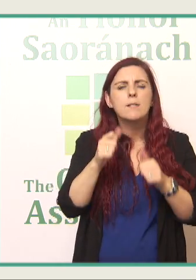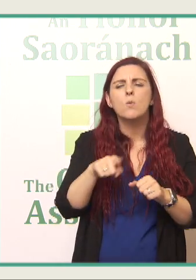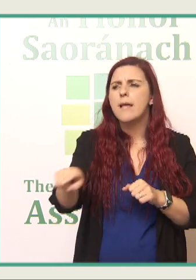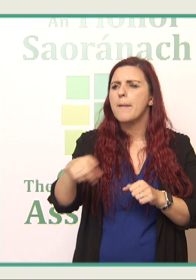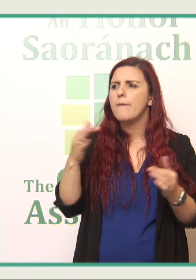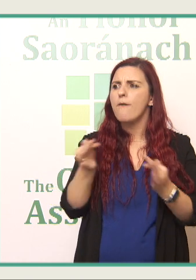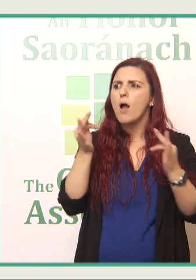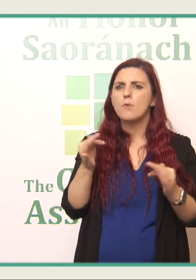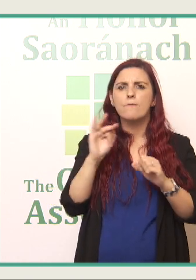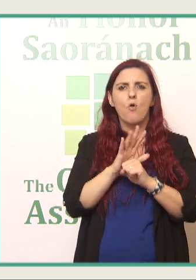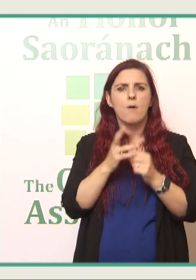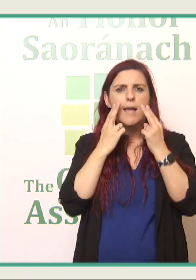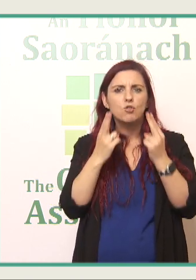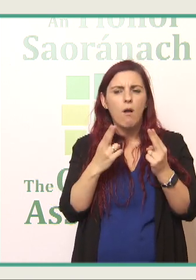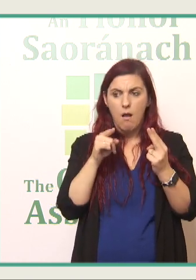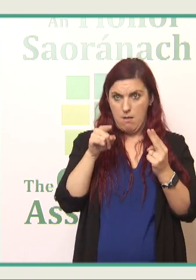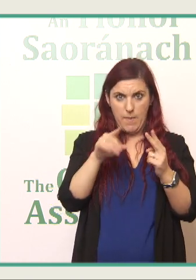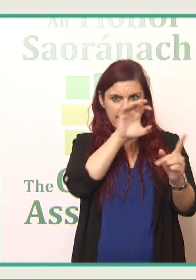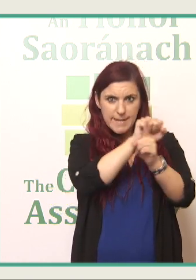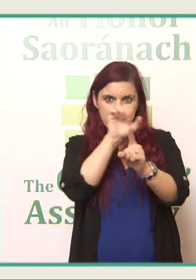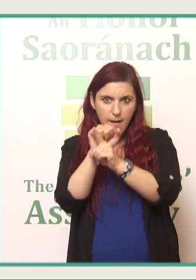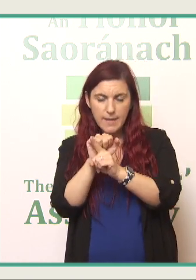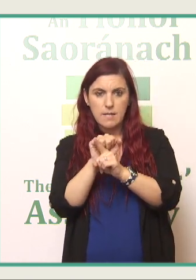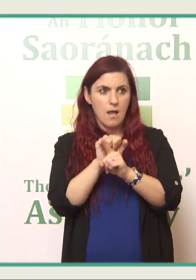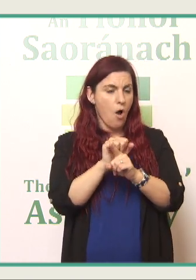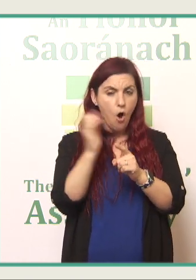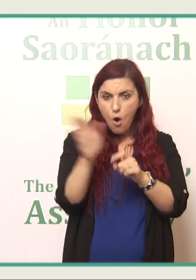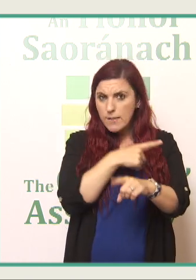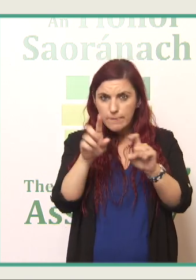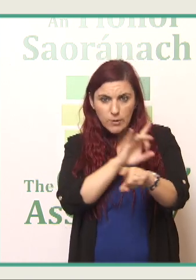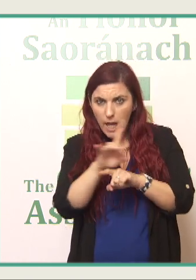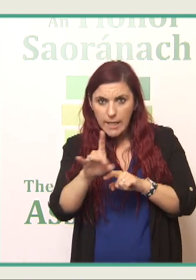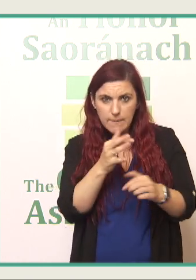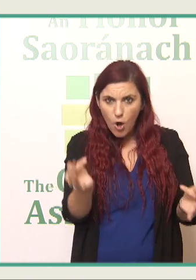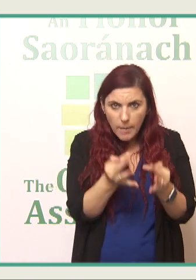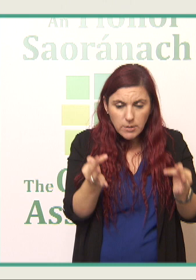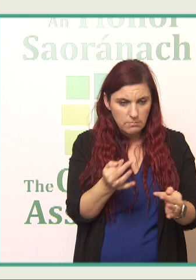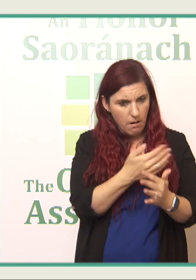who identified people from tillage to Dairy to beef to sheep who were actually farming in a way